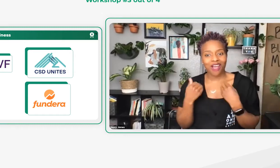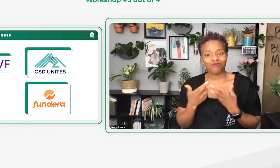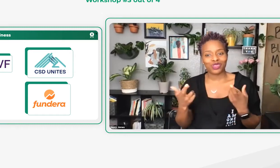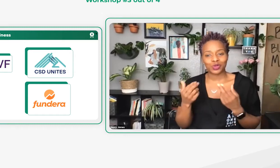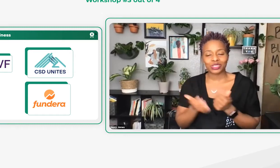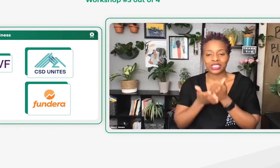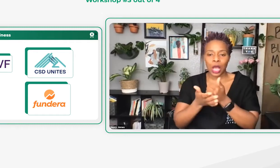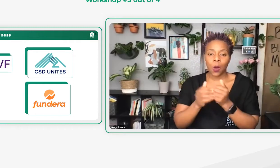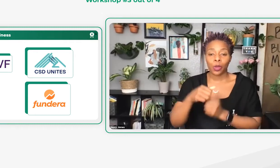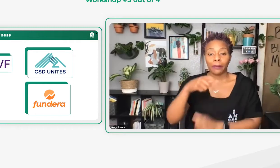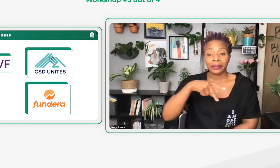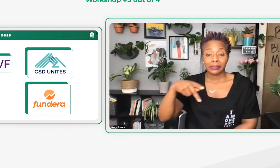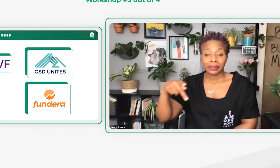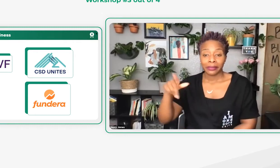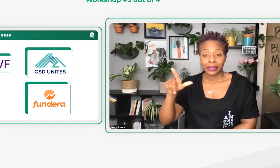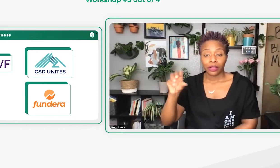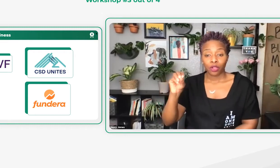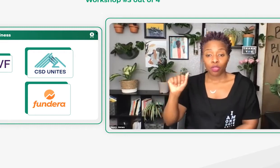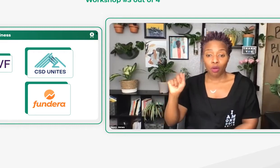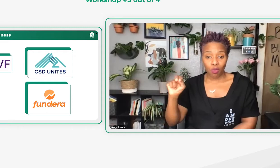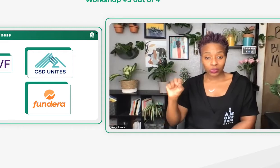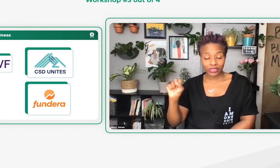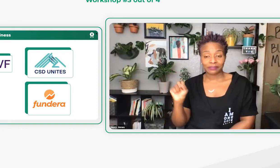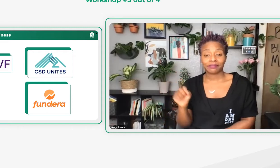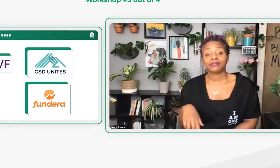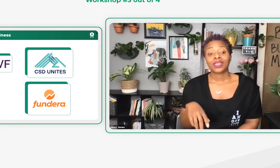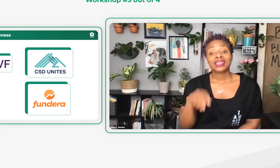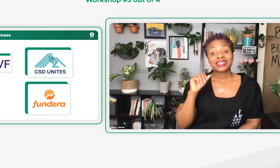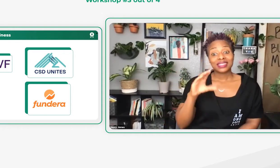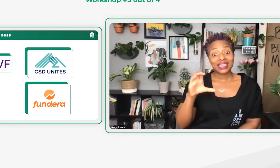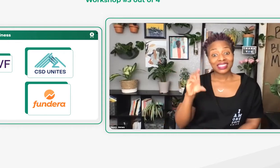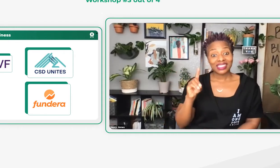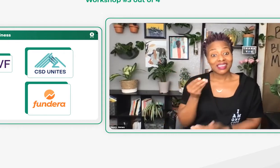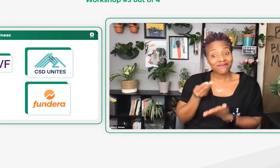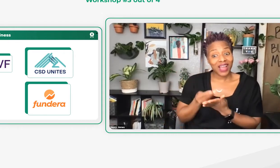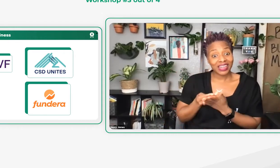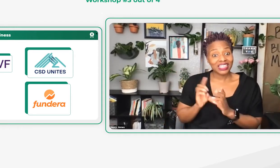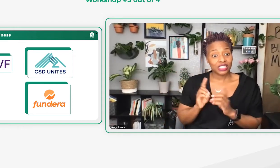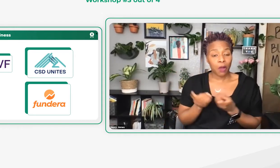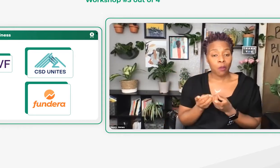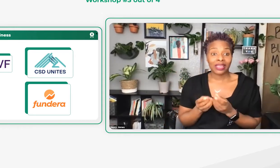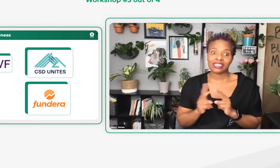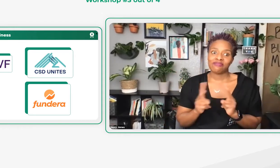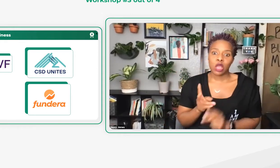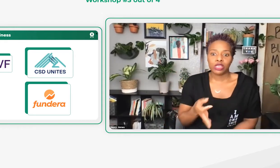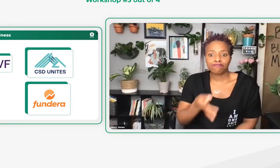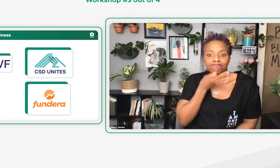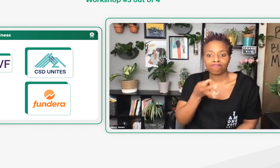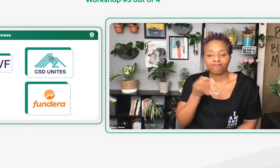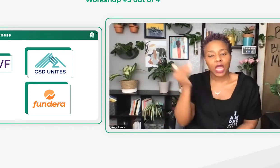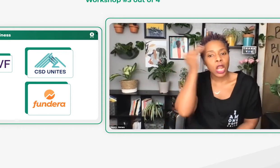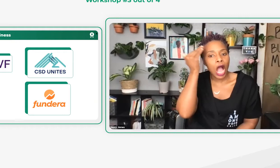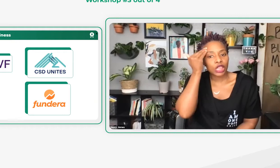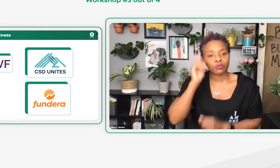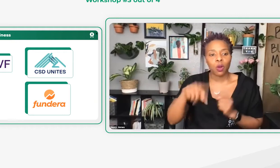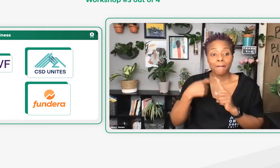in regard to businesses and resources to help you with a PPP. CSD funding department has